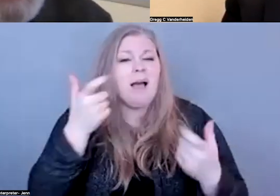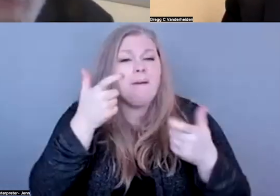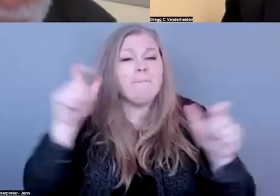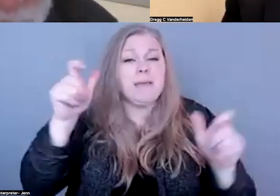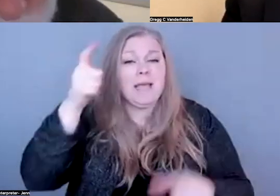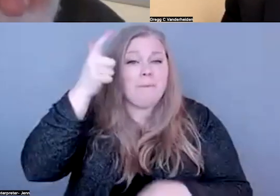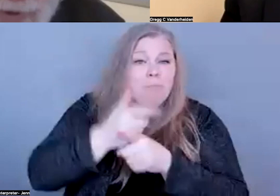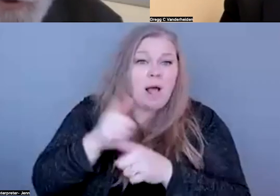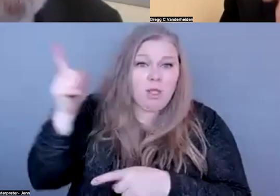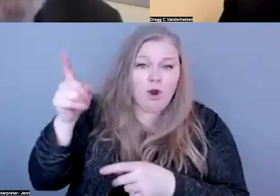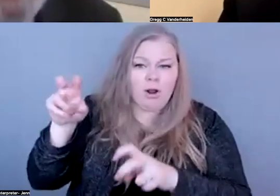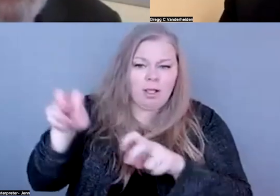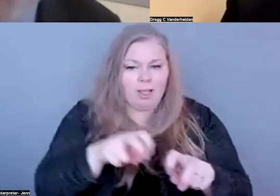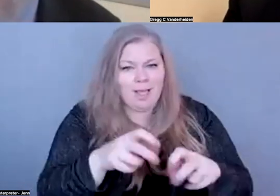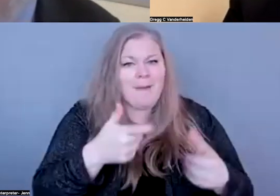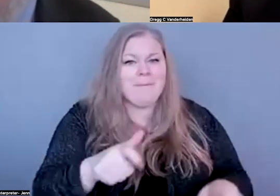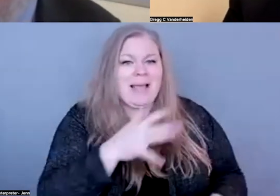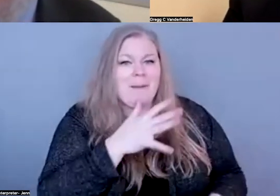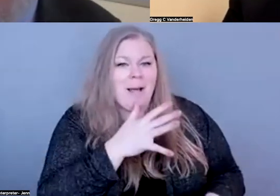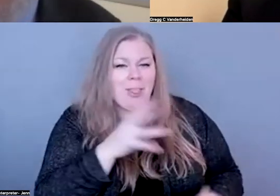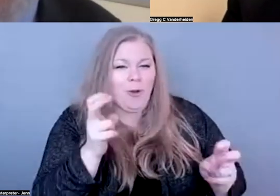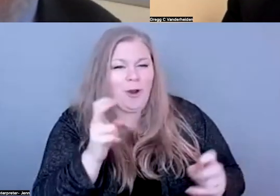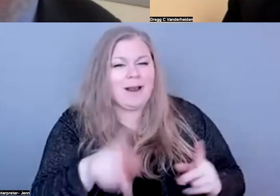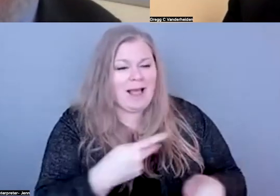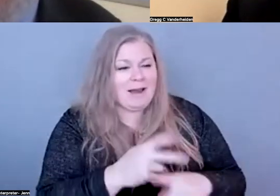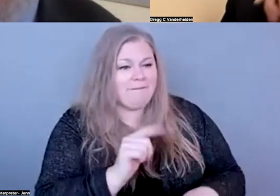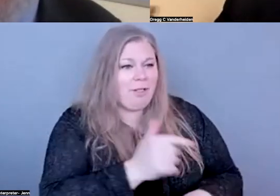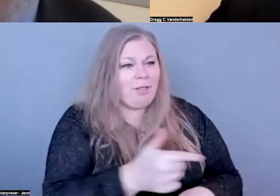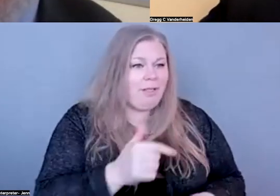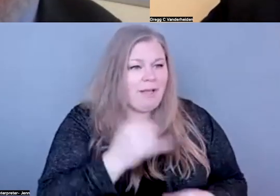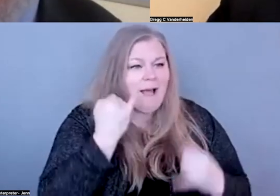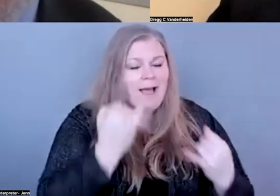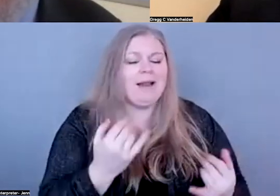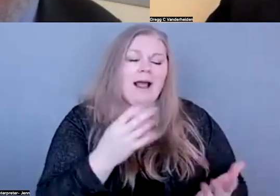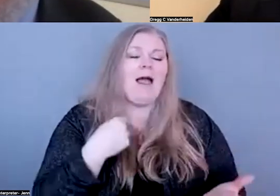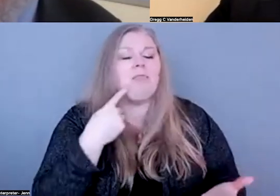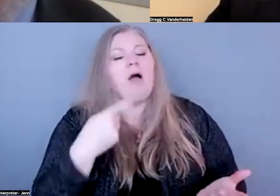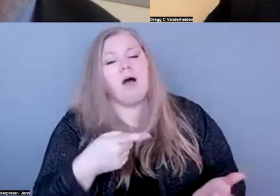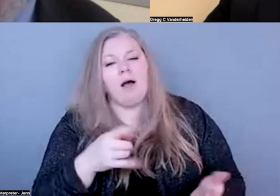to Big Mother, which is a nurturing kind of idea, and I thought that was worth remembering.